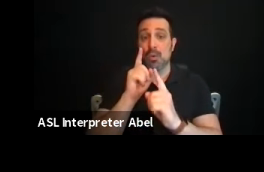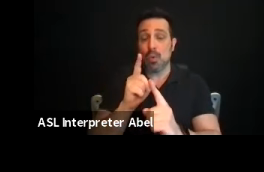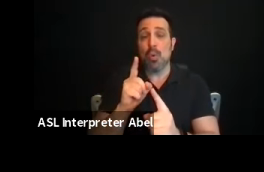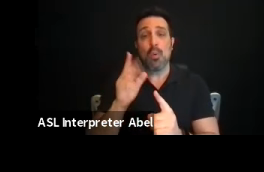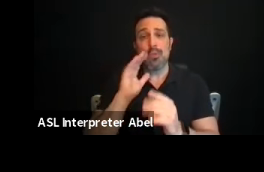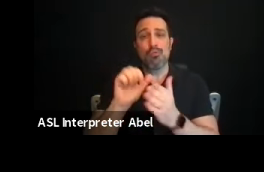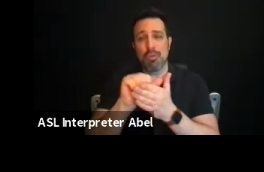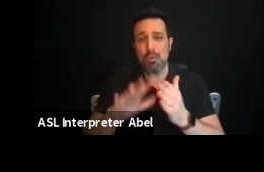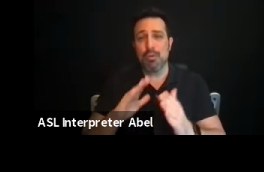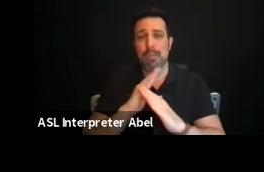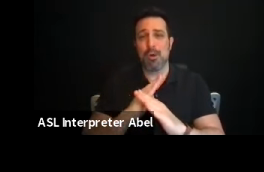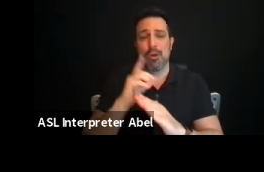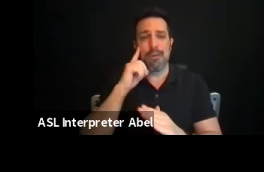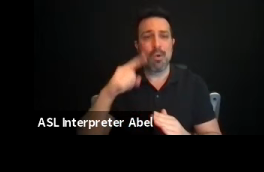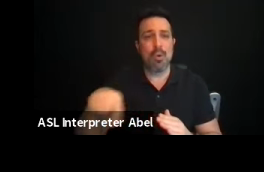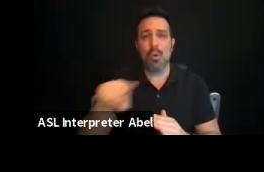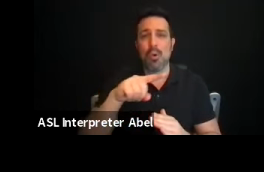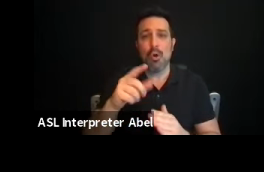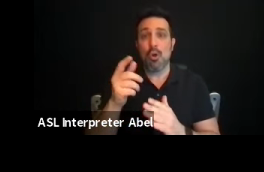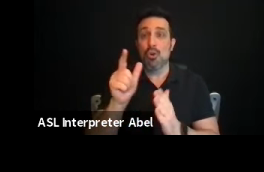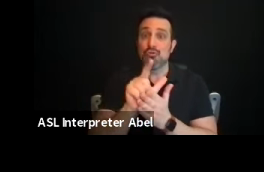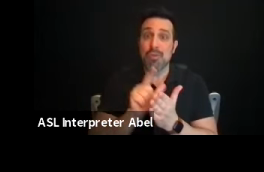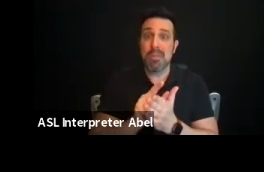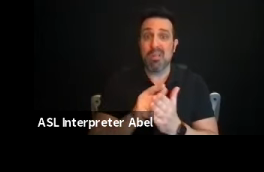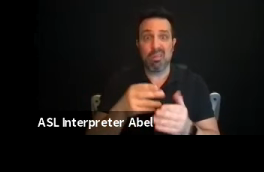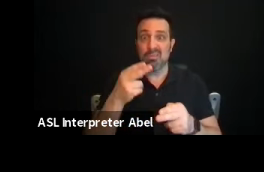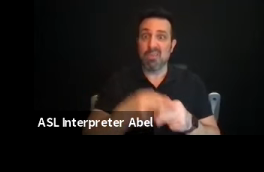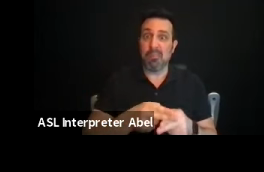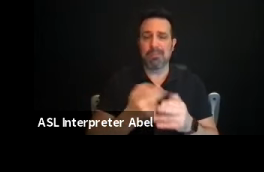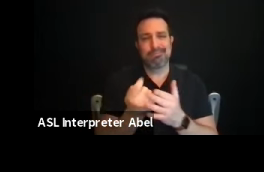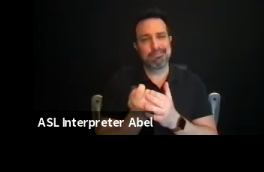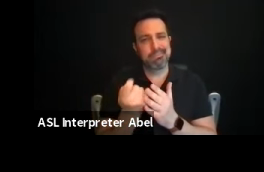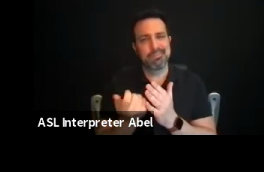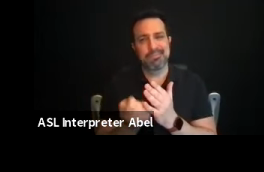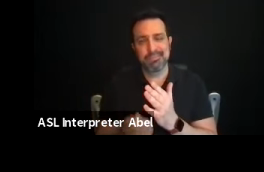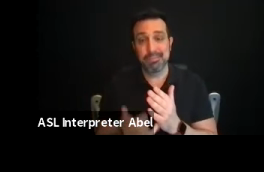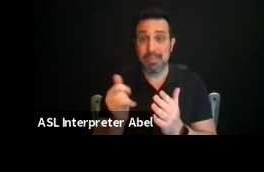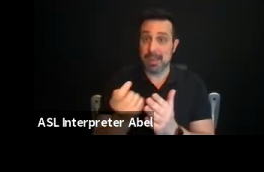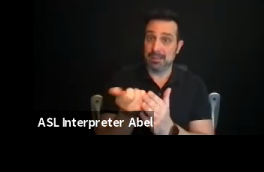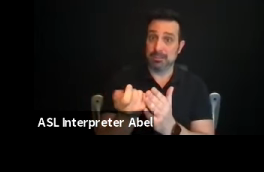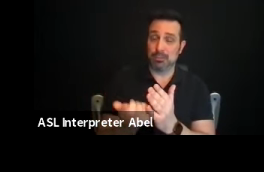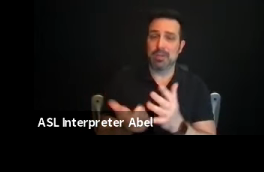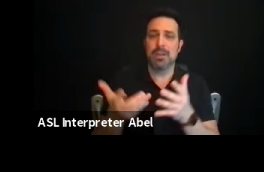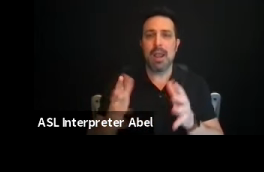continued criminalization of drug offenses and a bill that will receive barriers to Oregonians